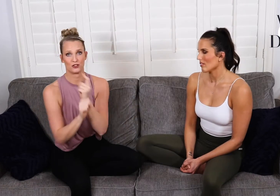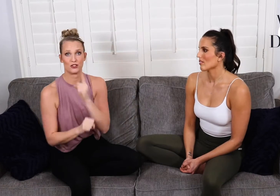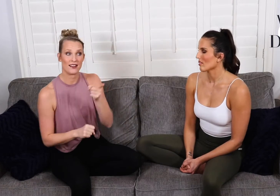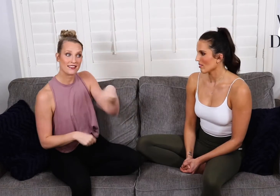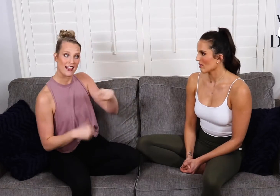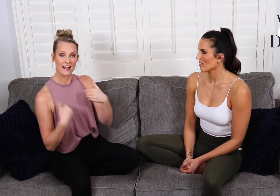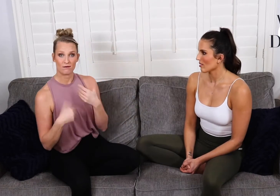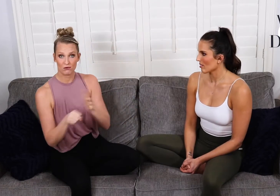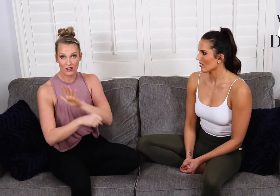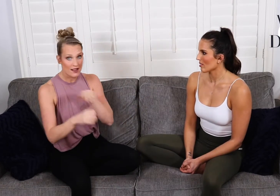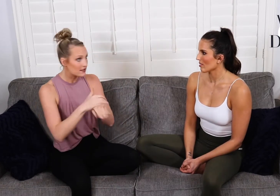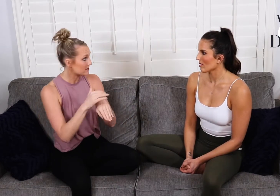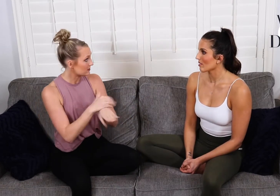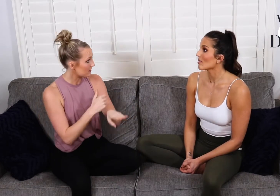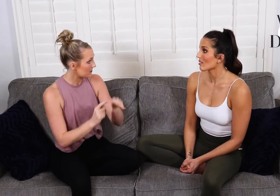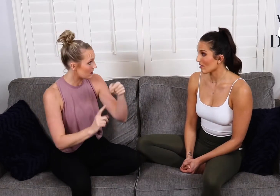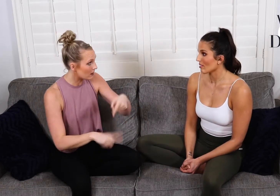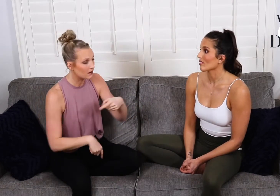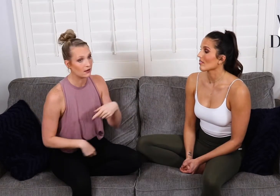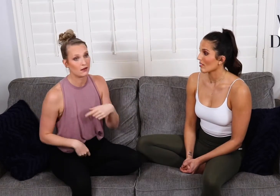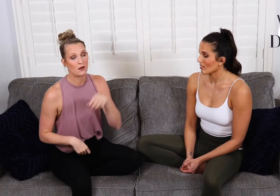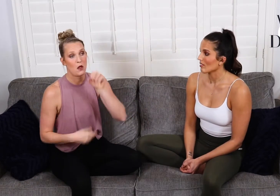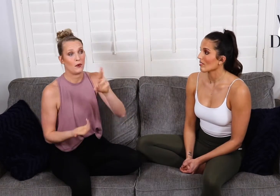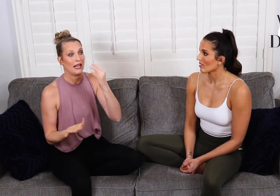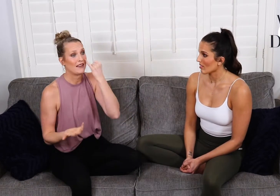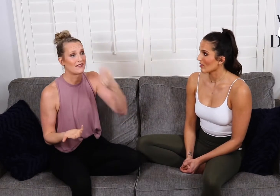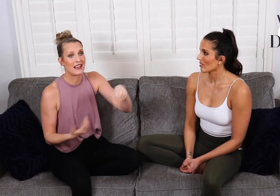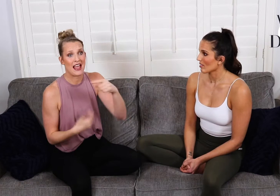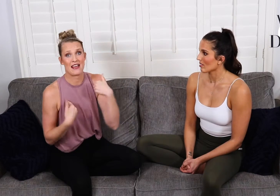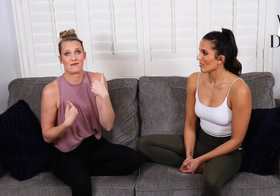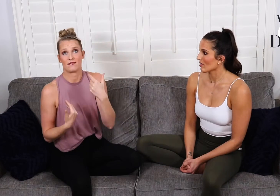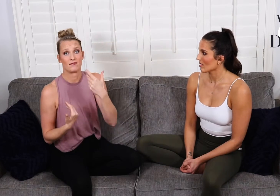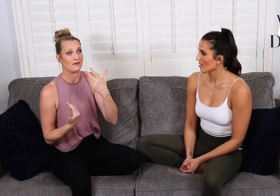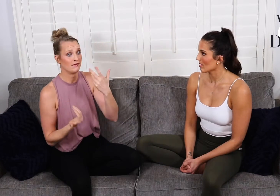to make sure that they had full access, or if they